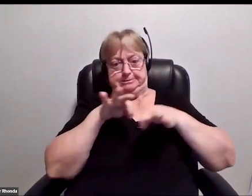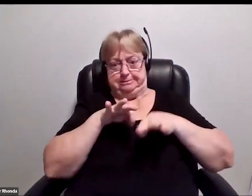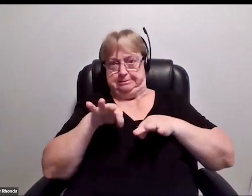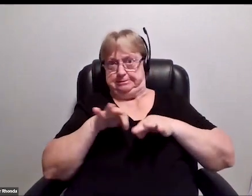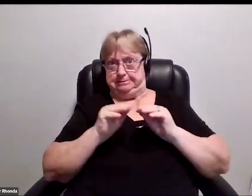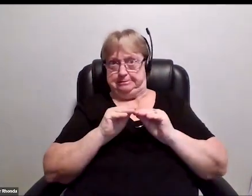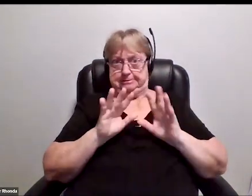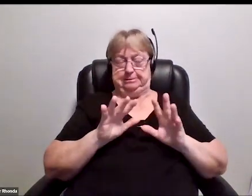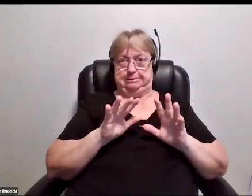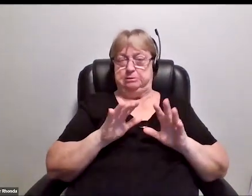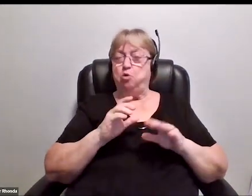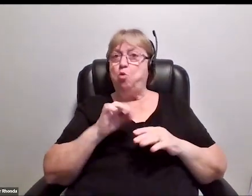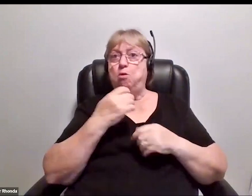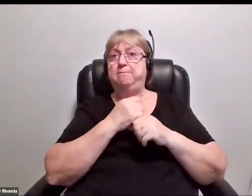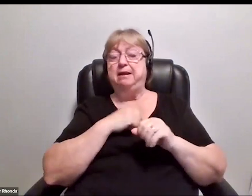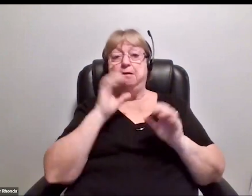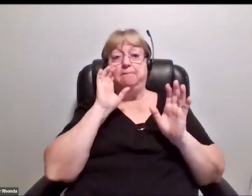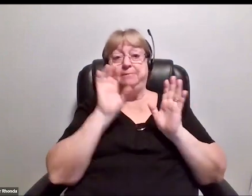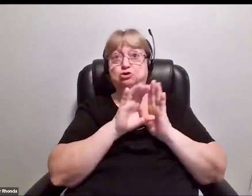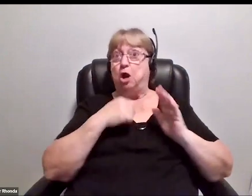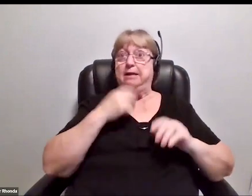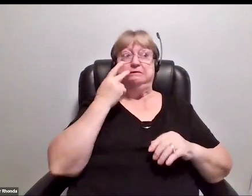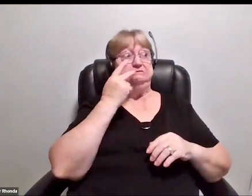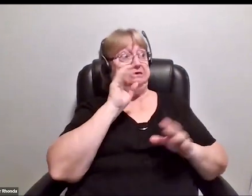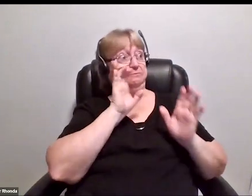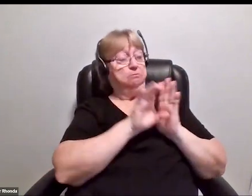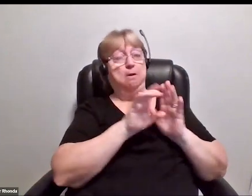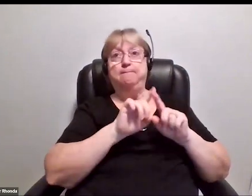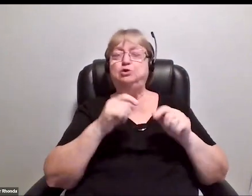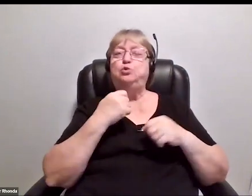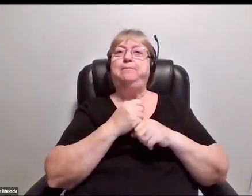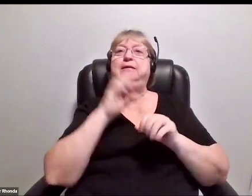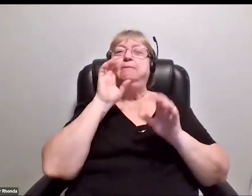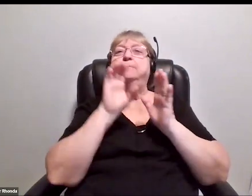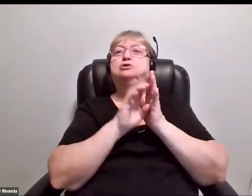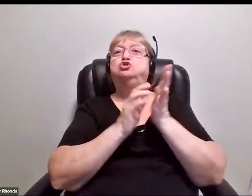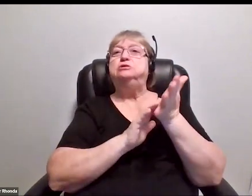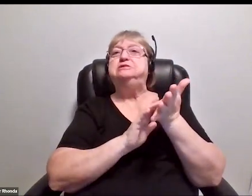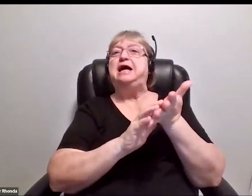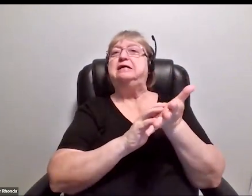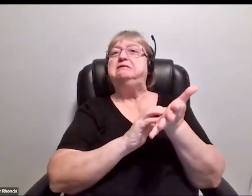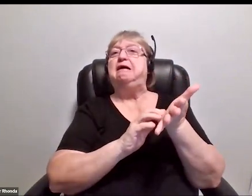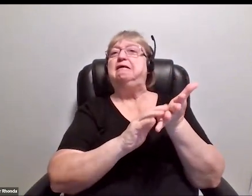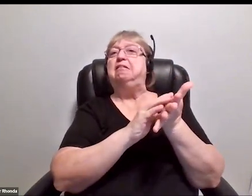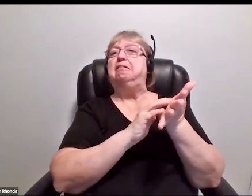for example, I can just look at and see, but to make them tactile, so people can feel them